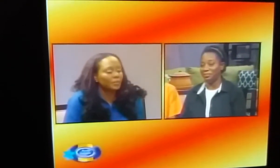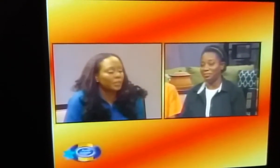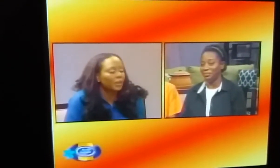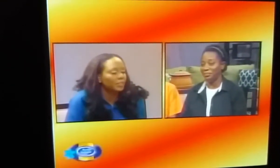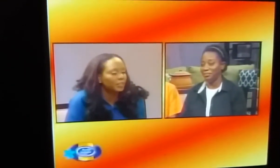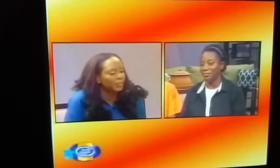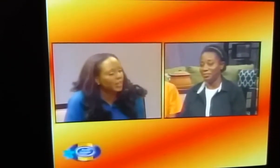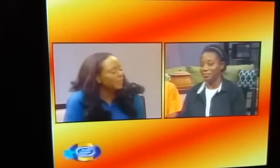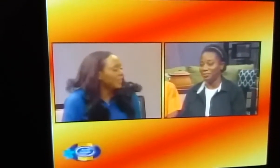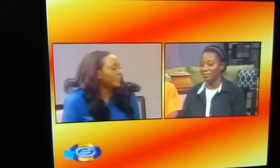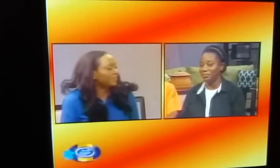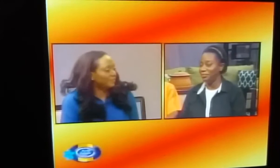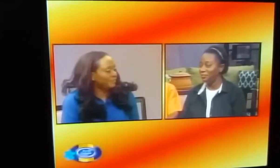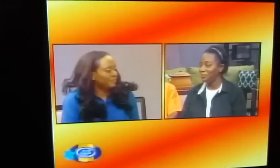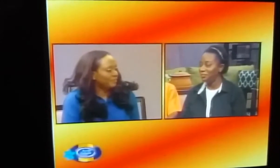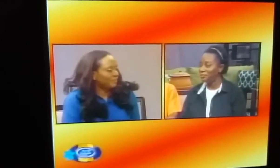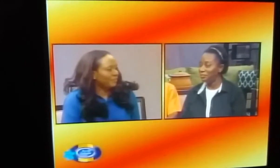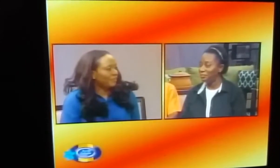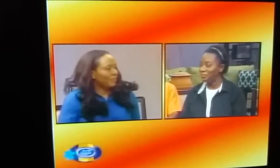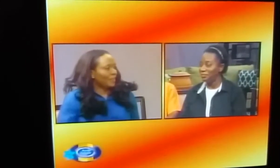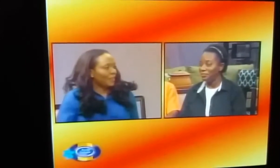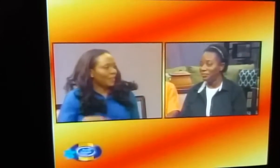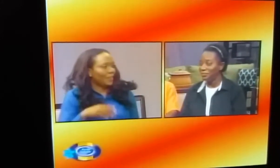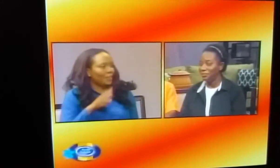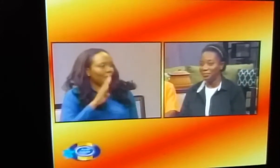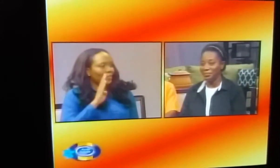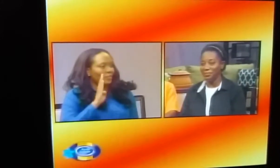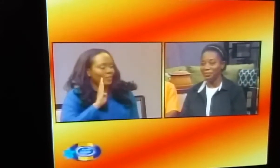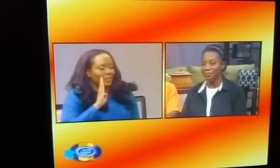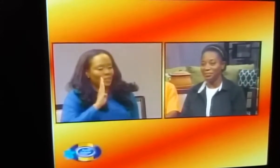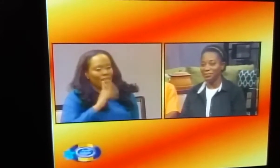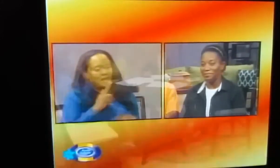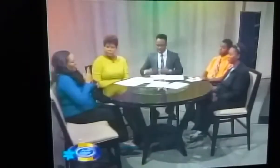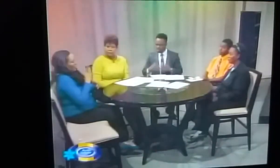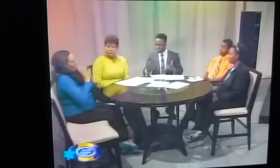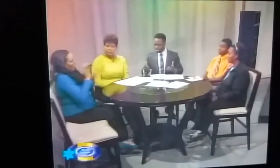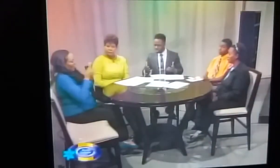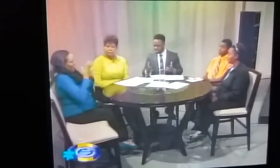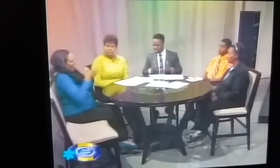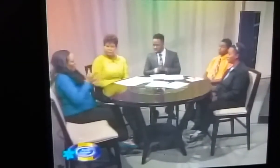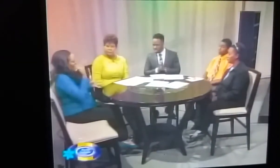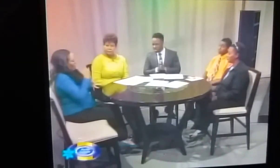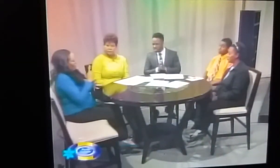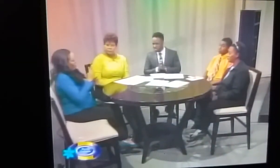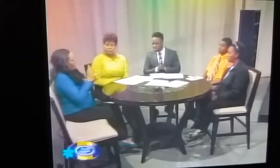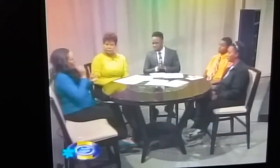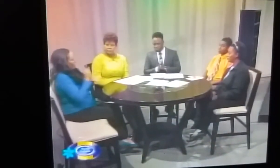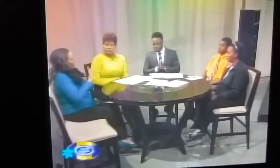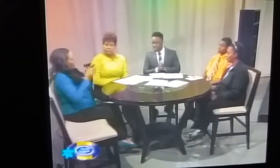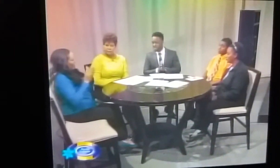able to continue in that vein the spokesperson for the community as long as we know right here